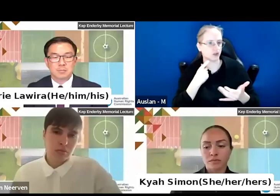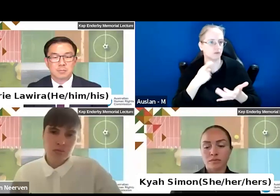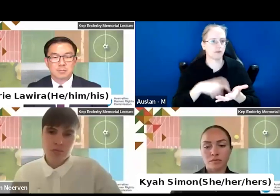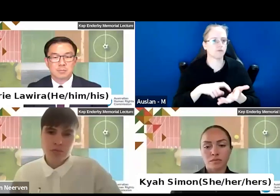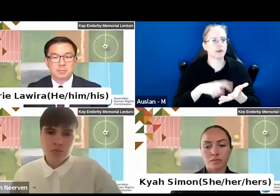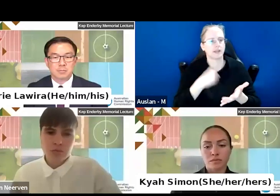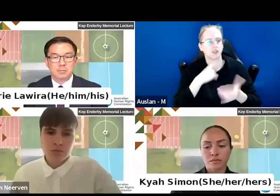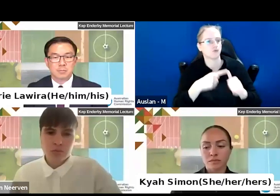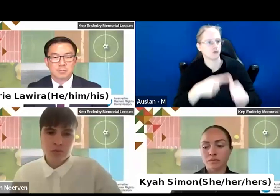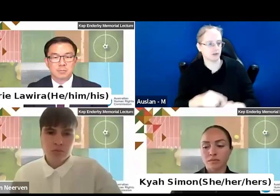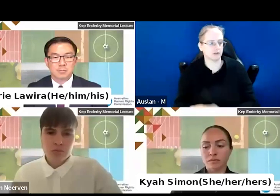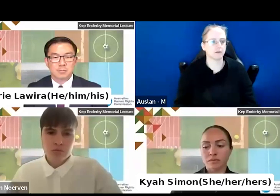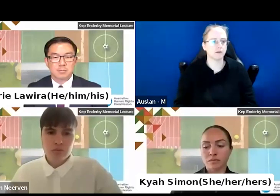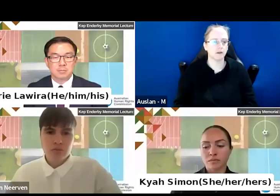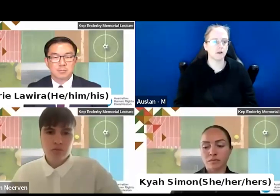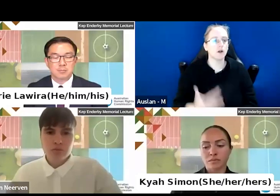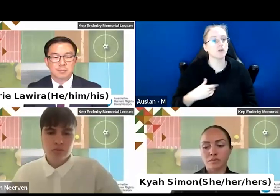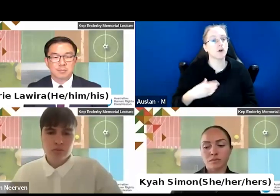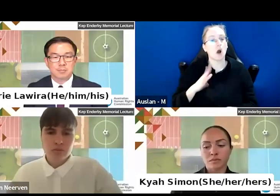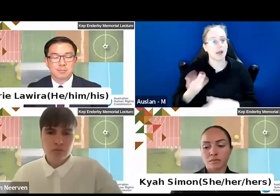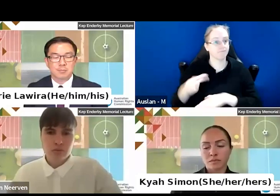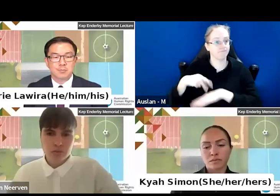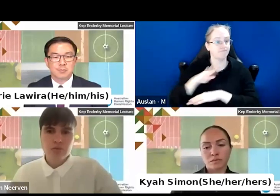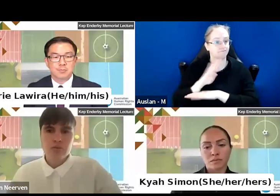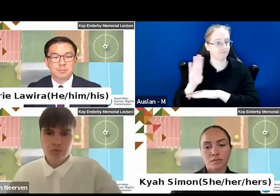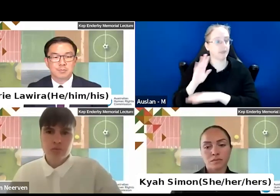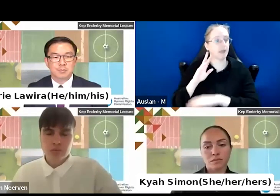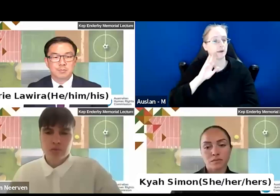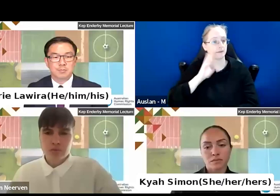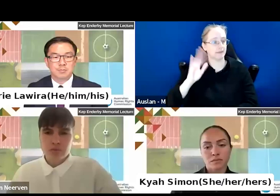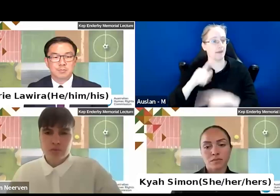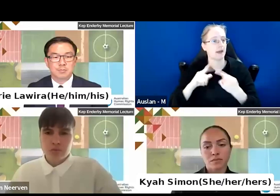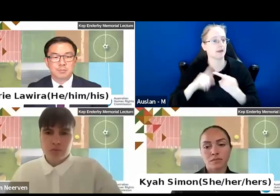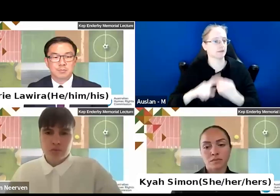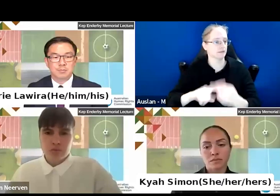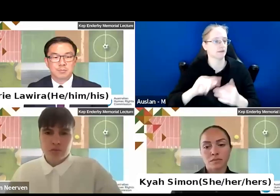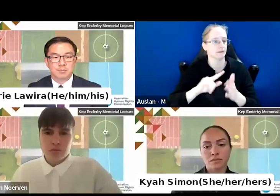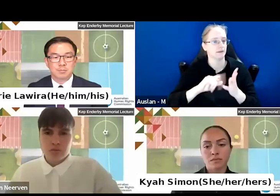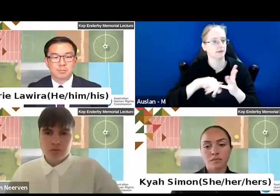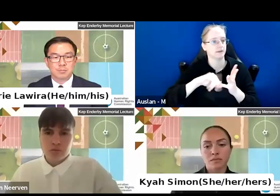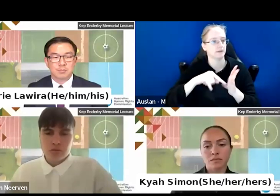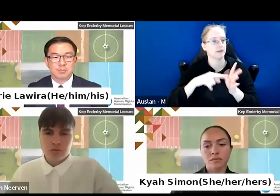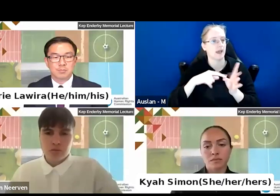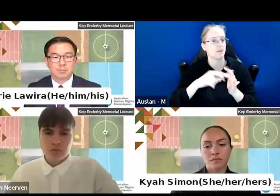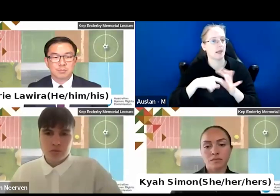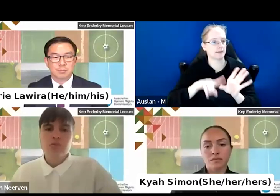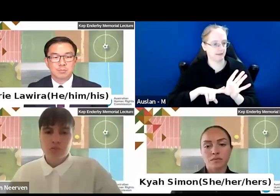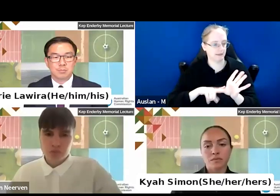I also spoke at a sustainability panel. For me, that aspect of the World Cup really sort of was important.